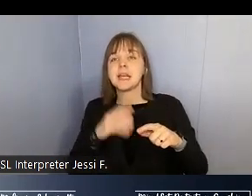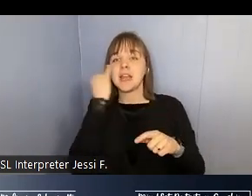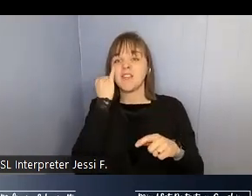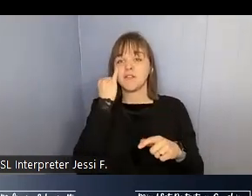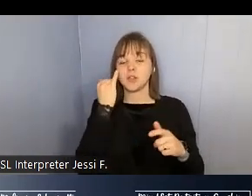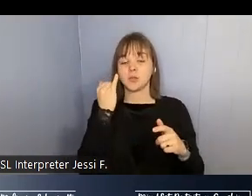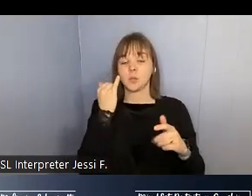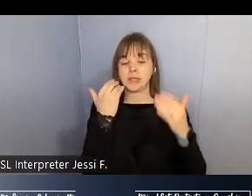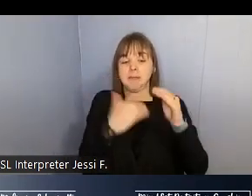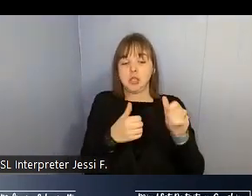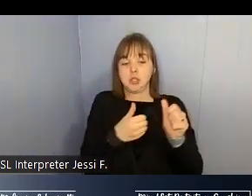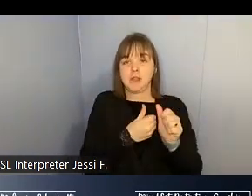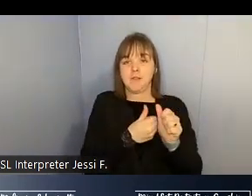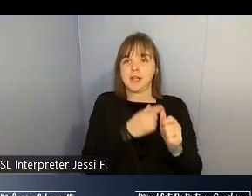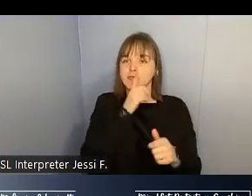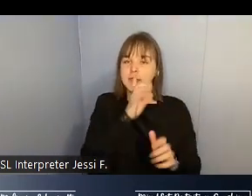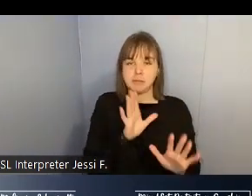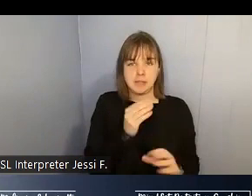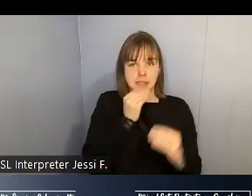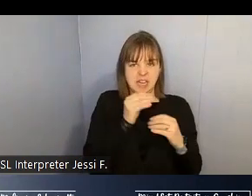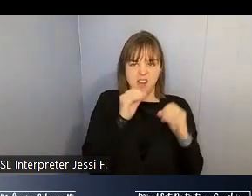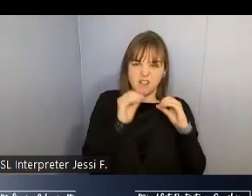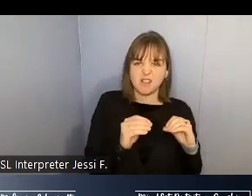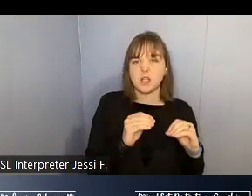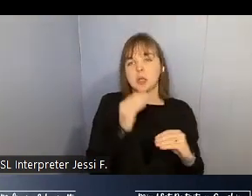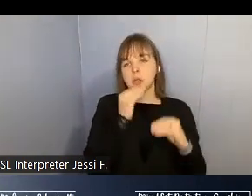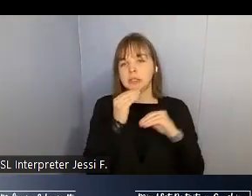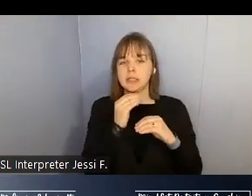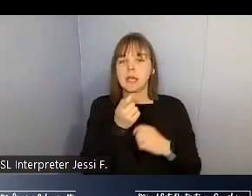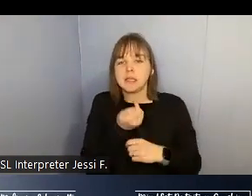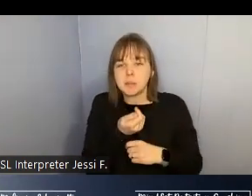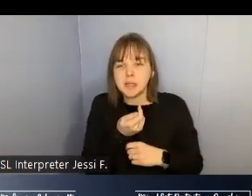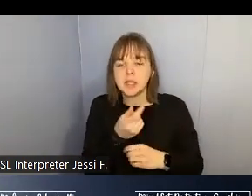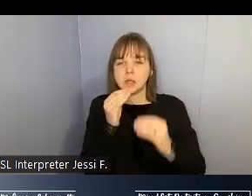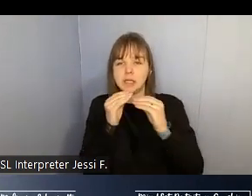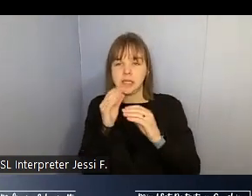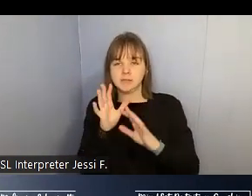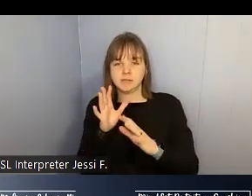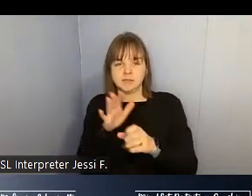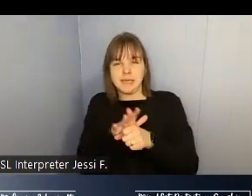how much you're not eating, the duration, as well as your dieting history can all directly